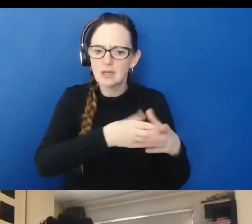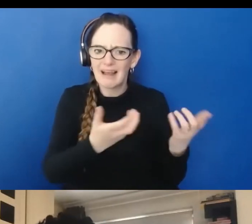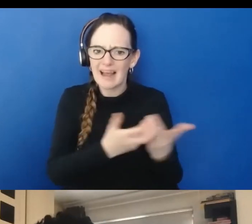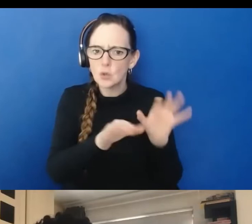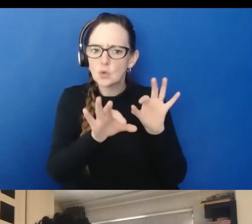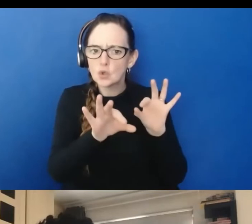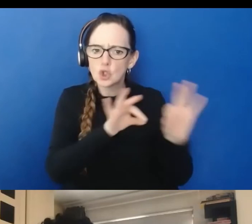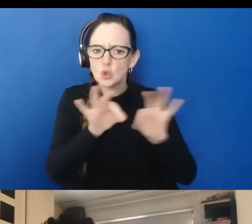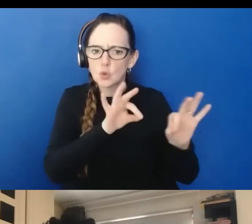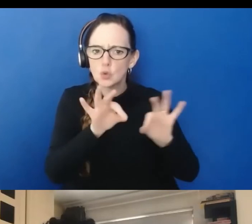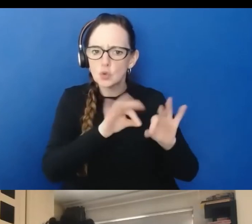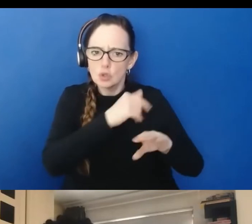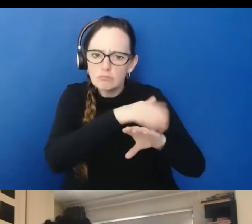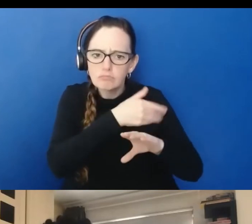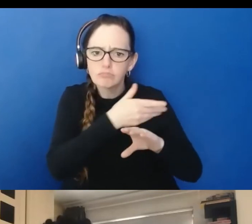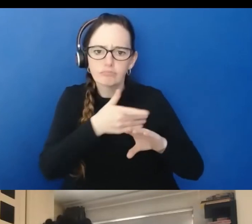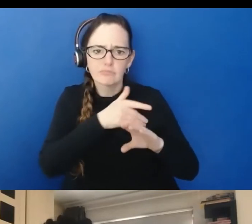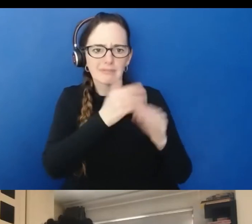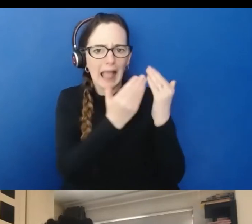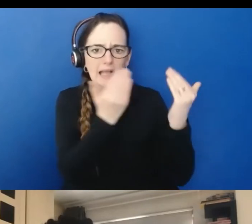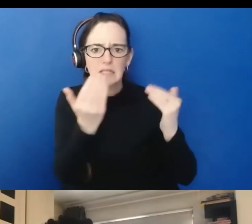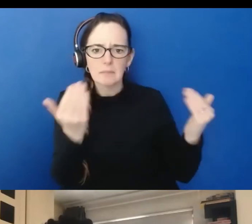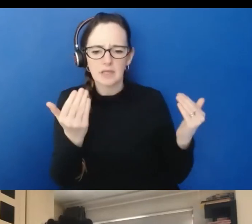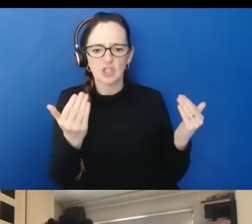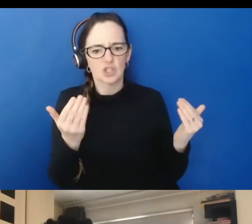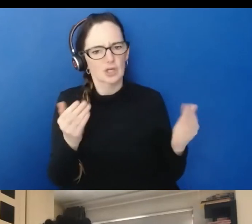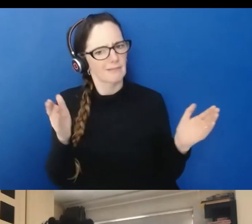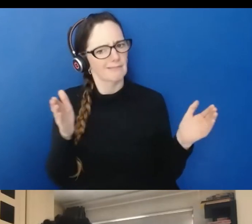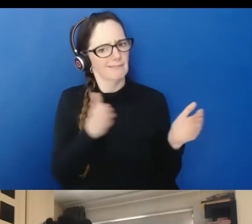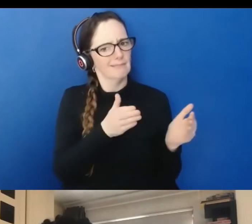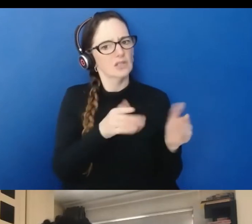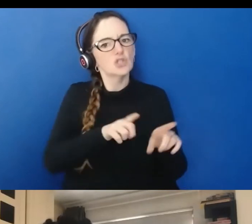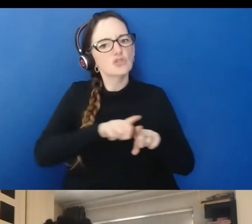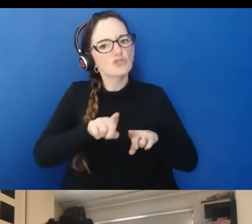create an exhibition, there's always you try to cover as much as possible but it's